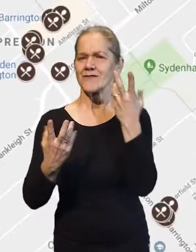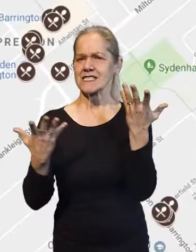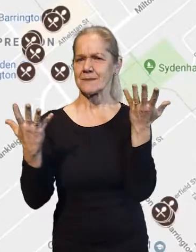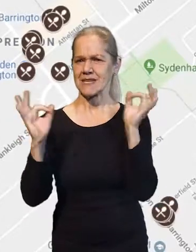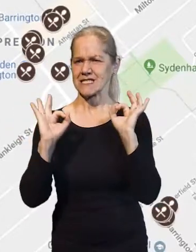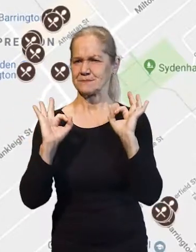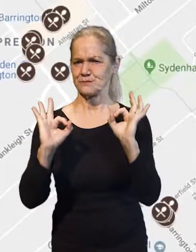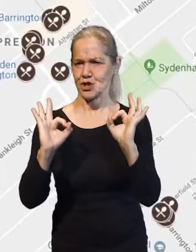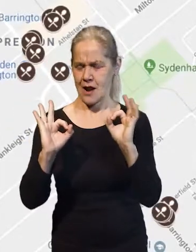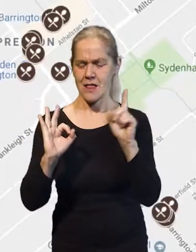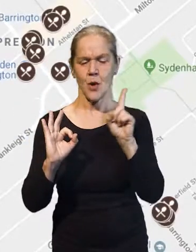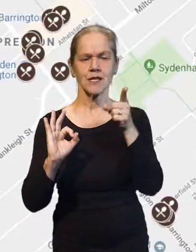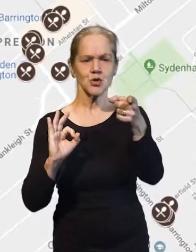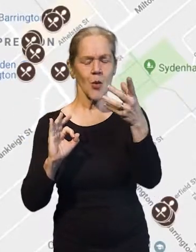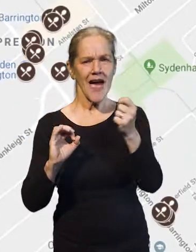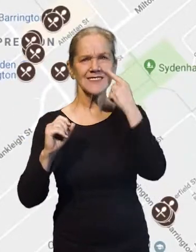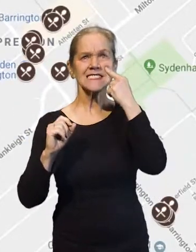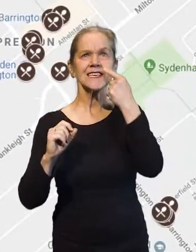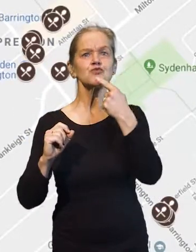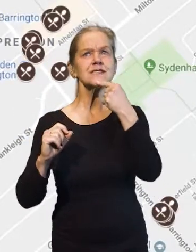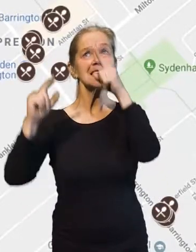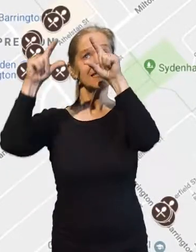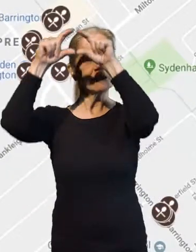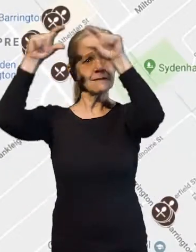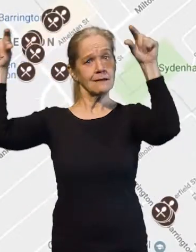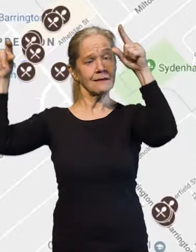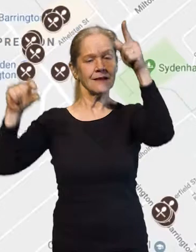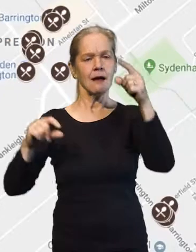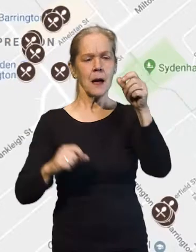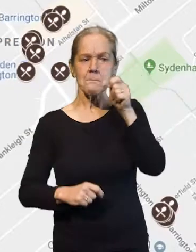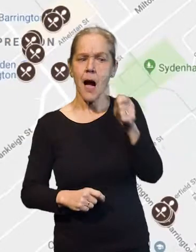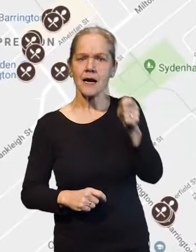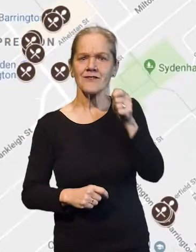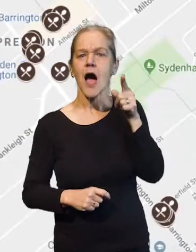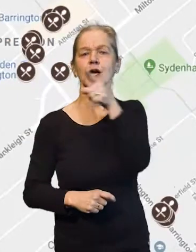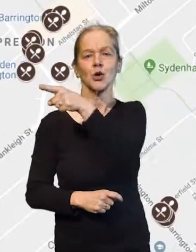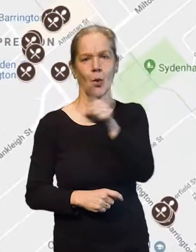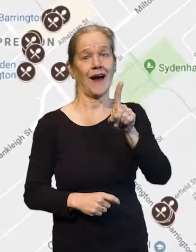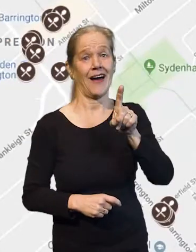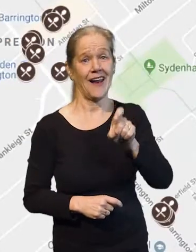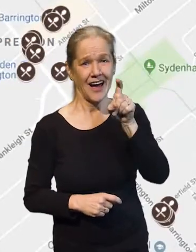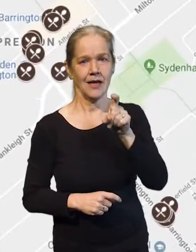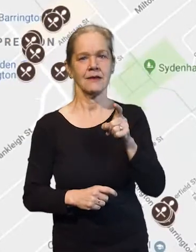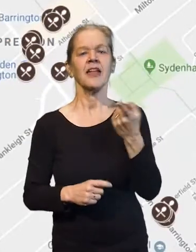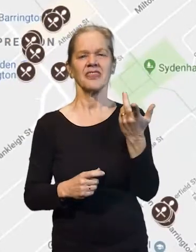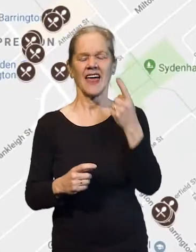Up the top, there is a red search bar. If you click on the magnifying glass in that red bar and search for leisure